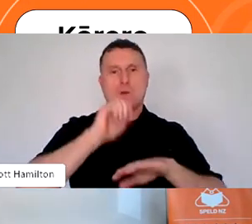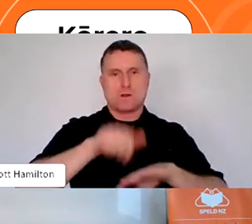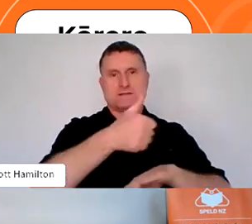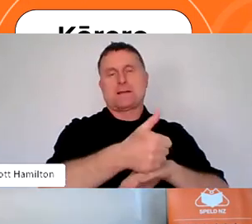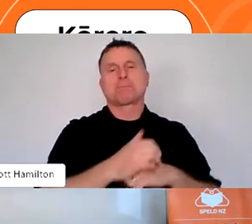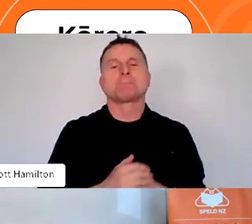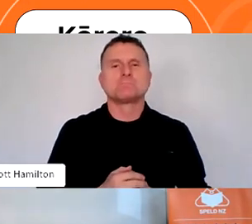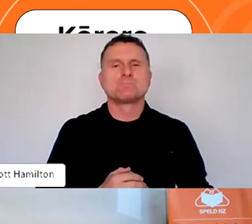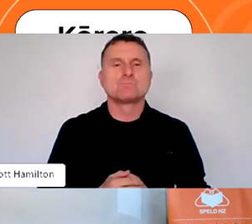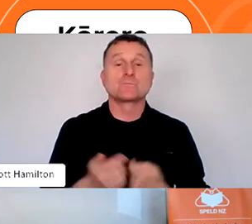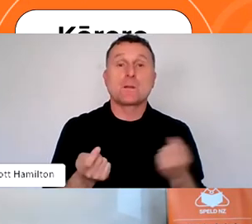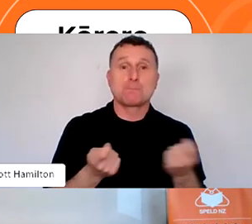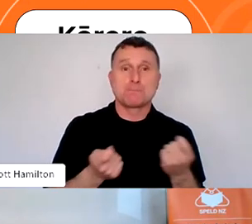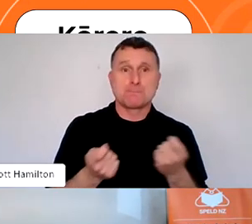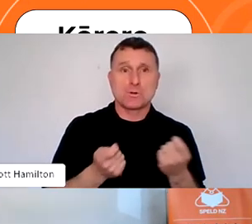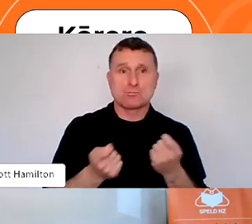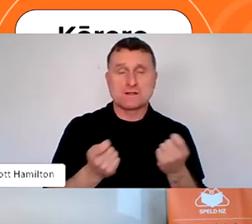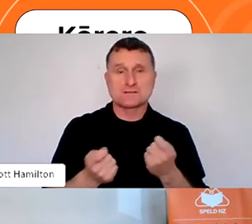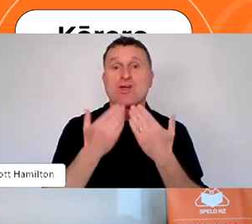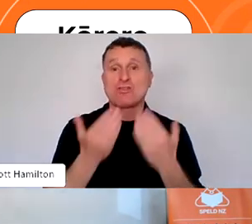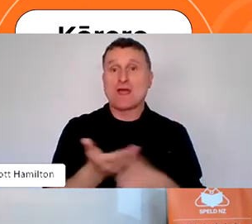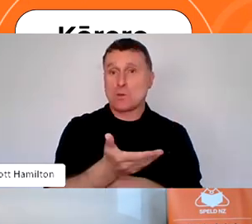all so much for taking the time to speak to us today, and keep